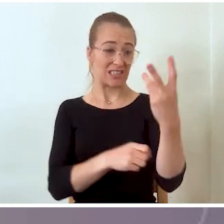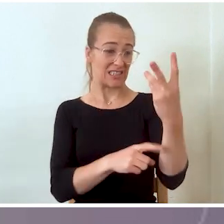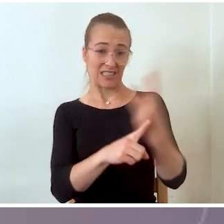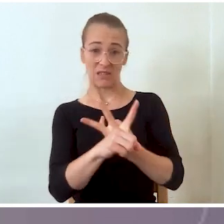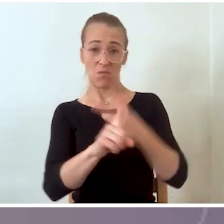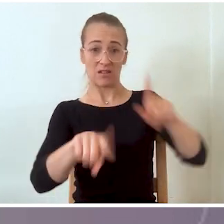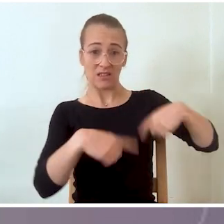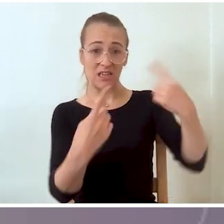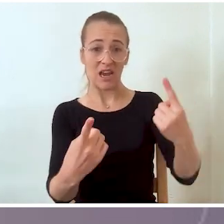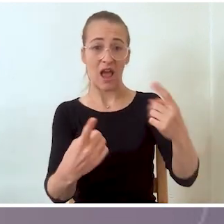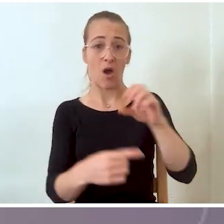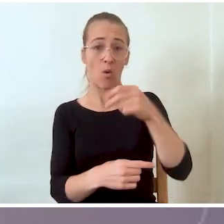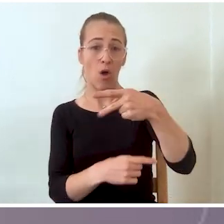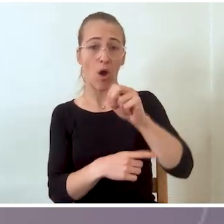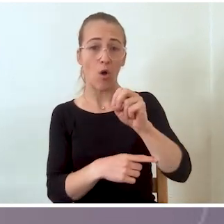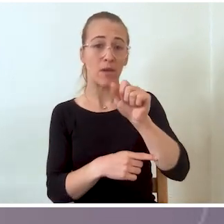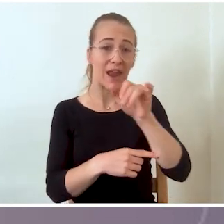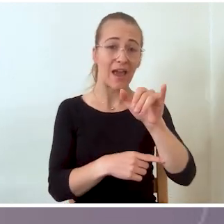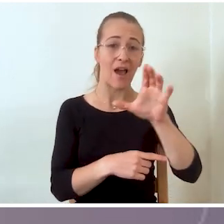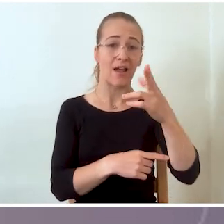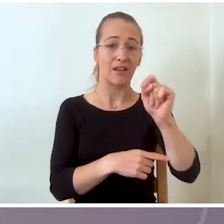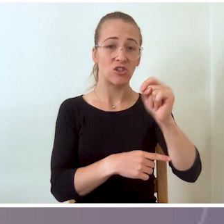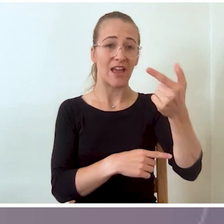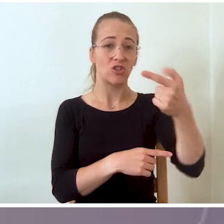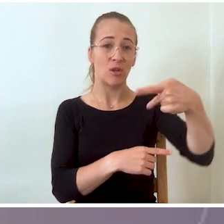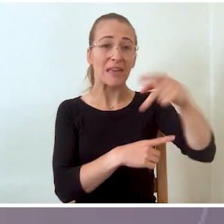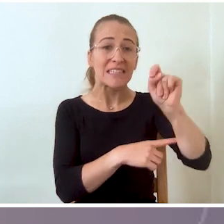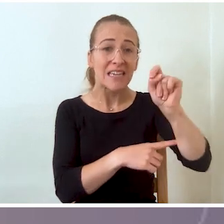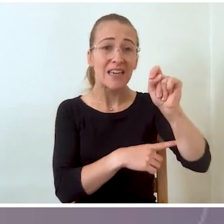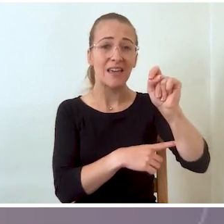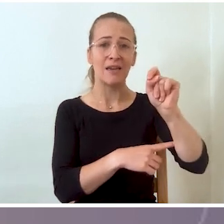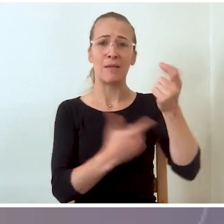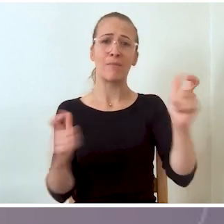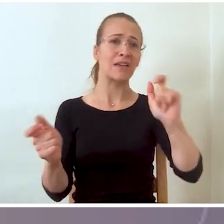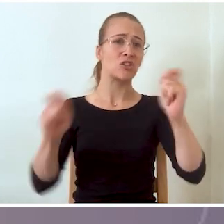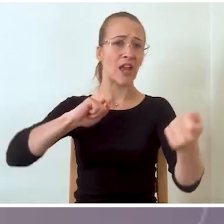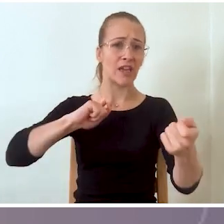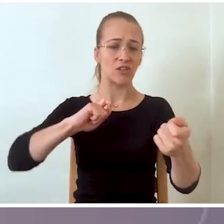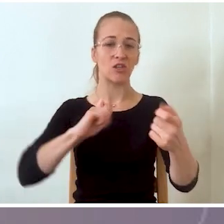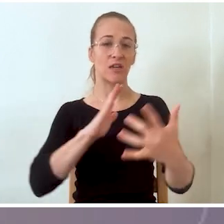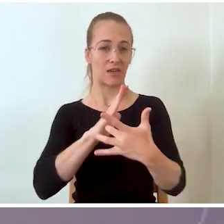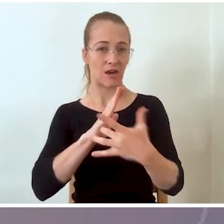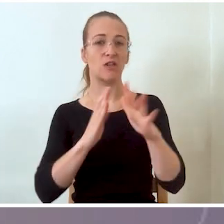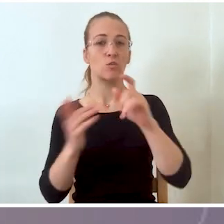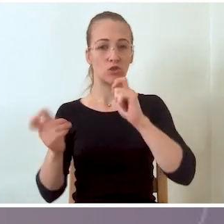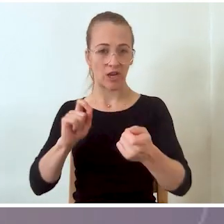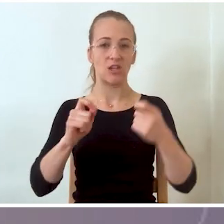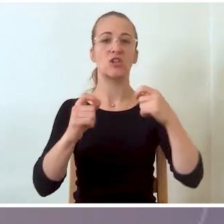and OpenAI and ChatGPT. Because technology is changing rapidly, so will accommodation and so will accessibility,